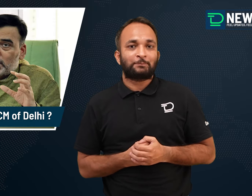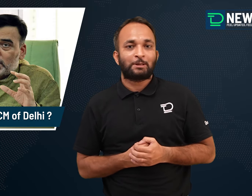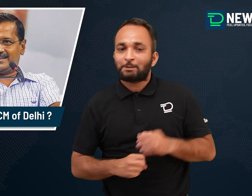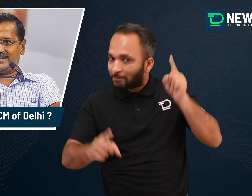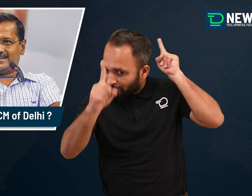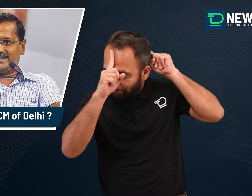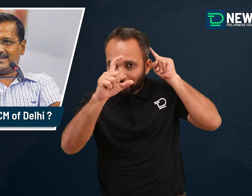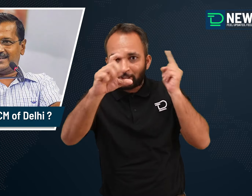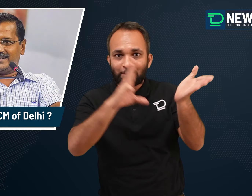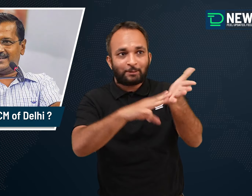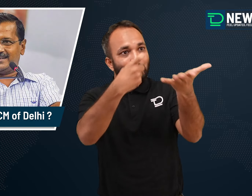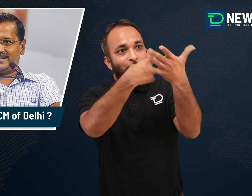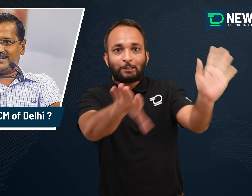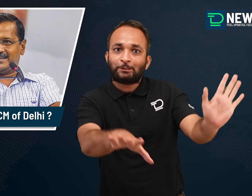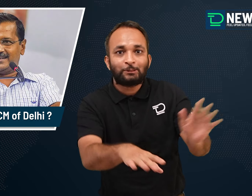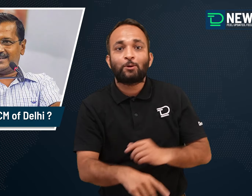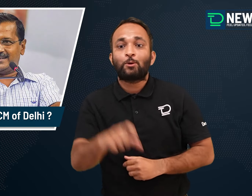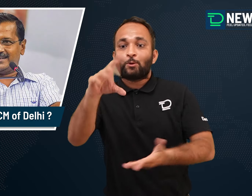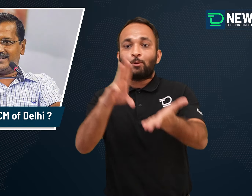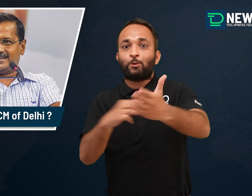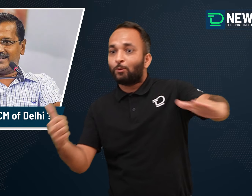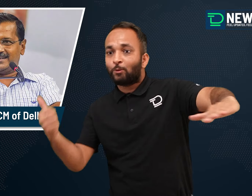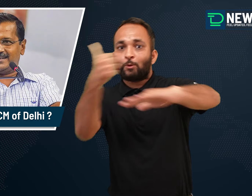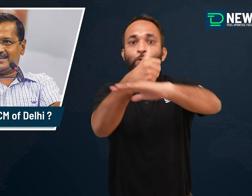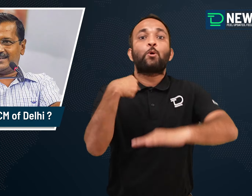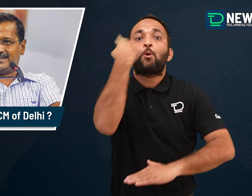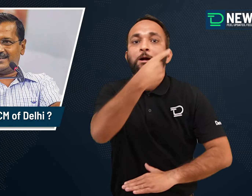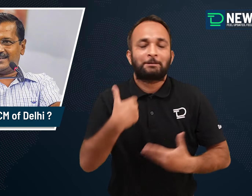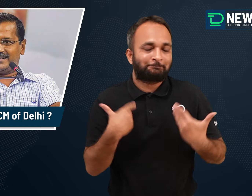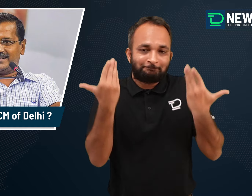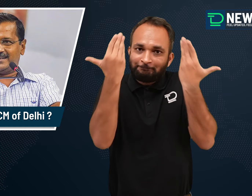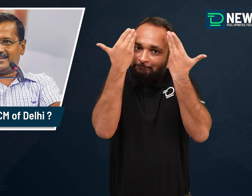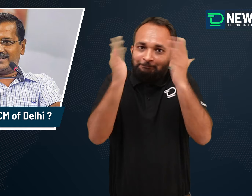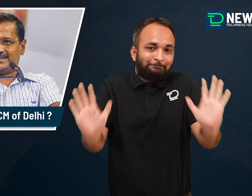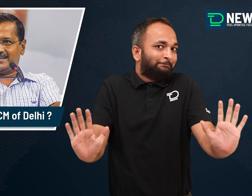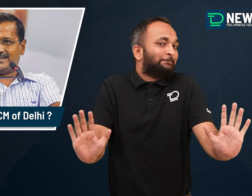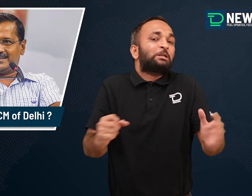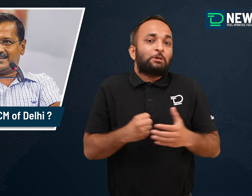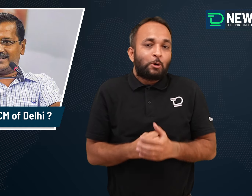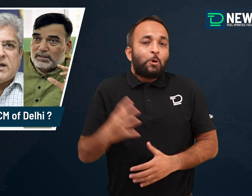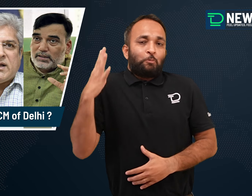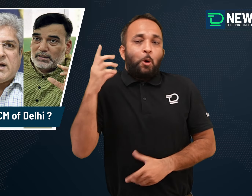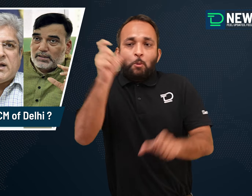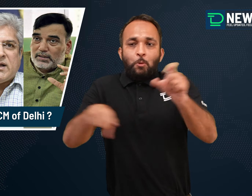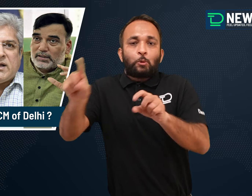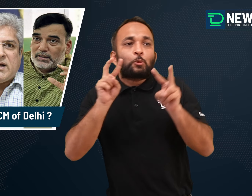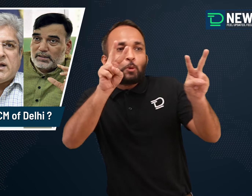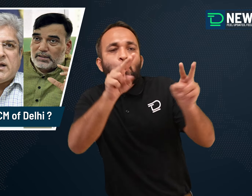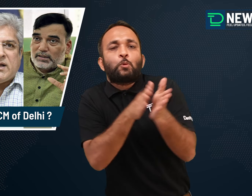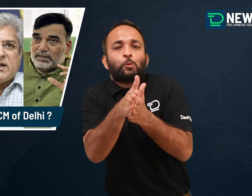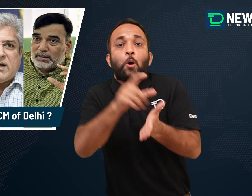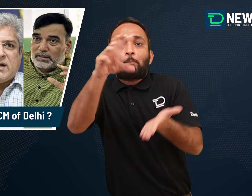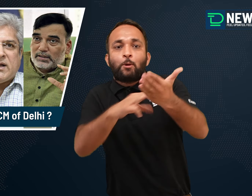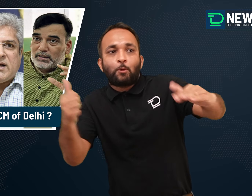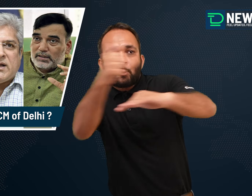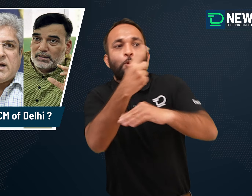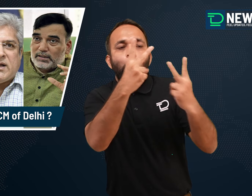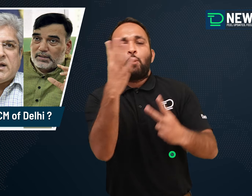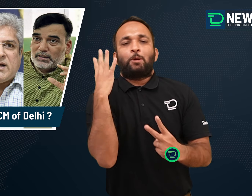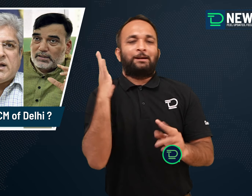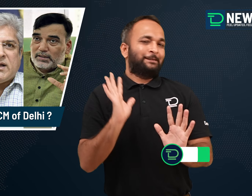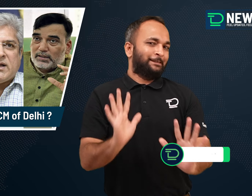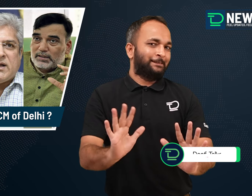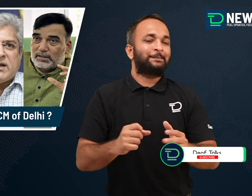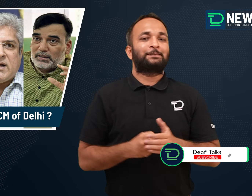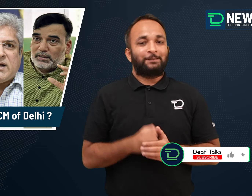Don't know who will be the next CM? Let's wait for the updates.